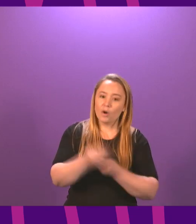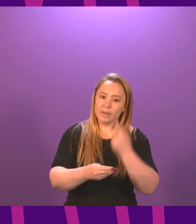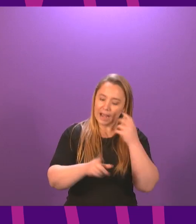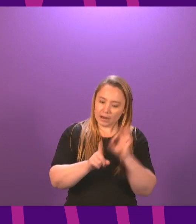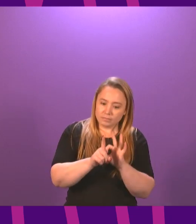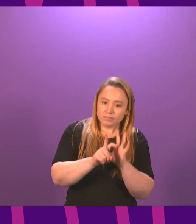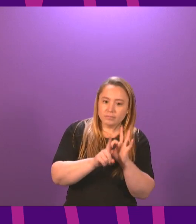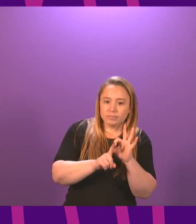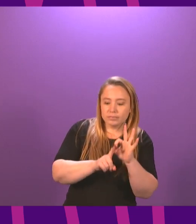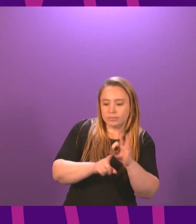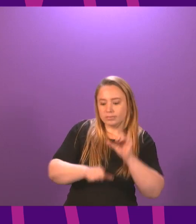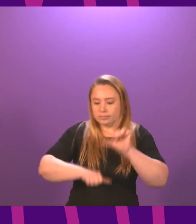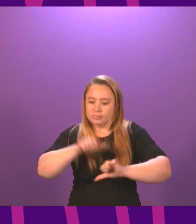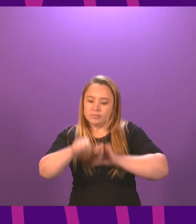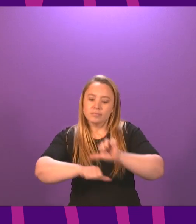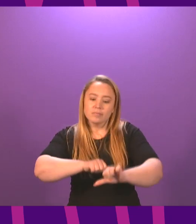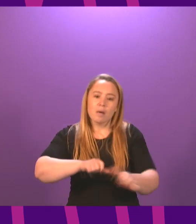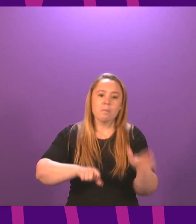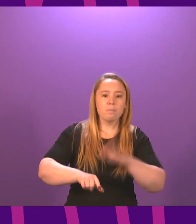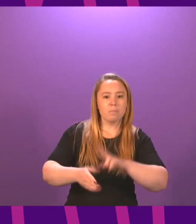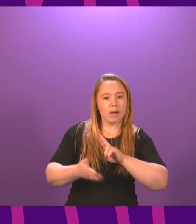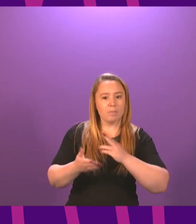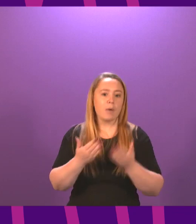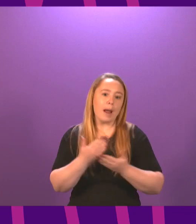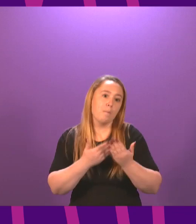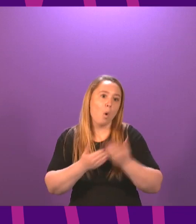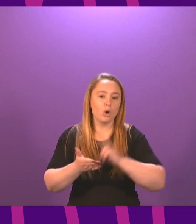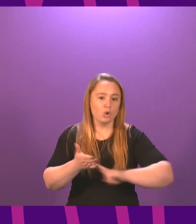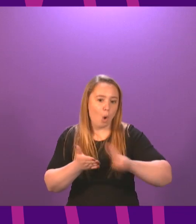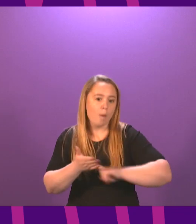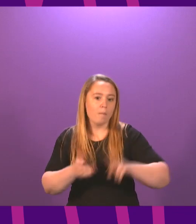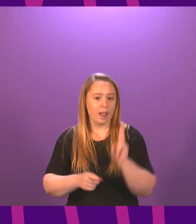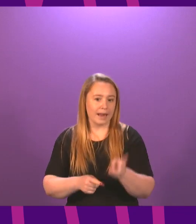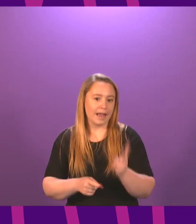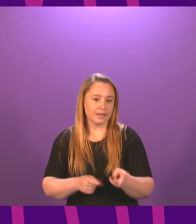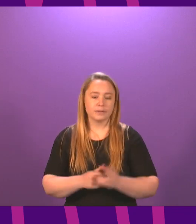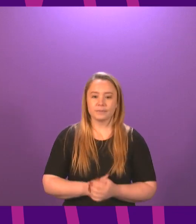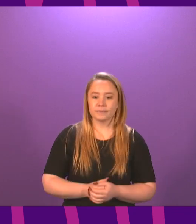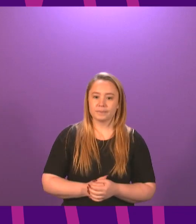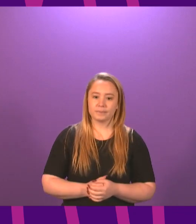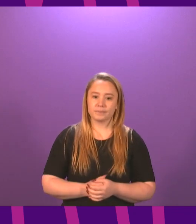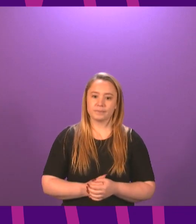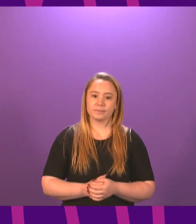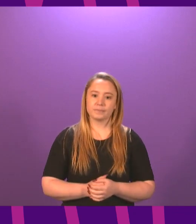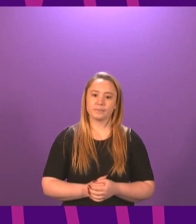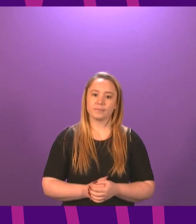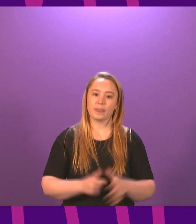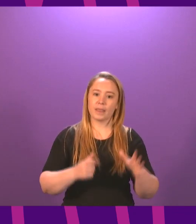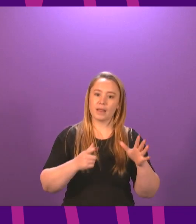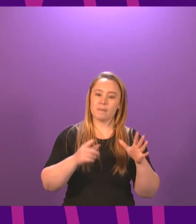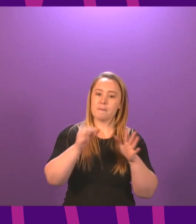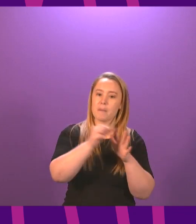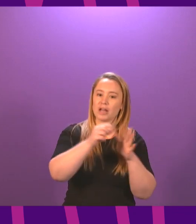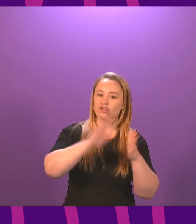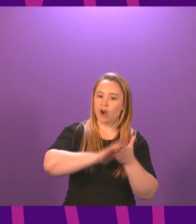in which the economy starts to trade and operate on a basis that is much closer to normality than it is right now.